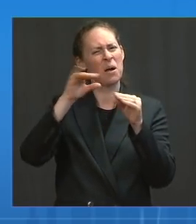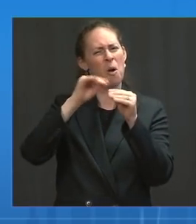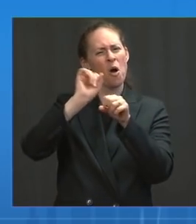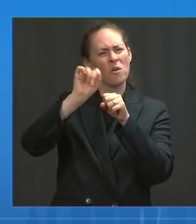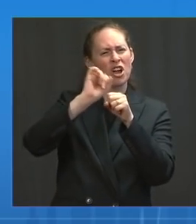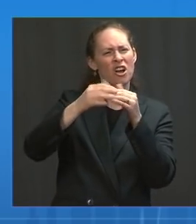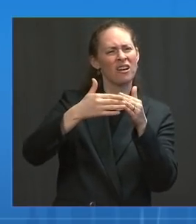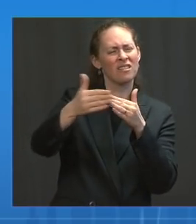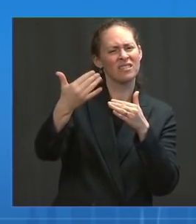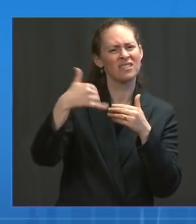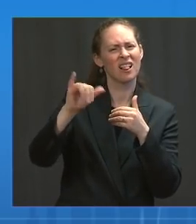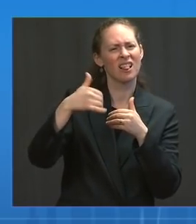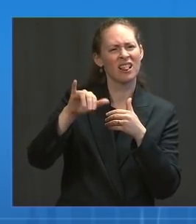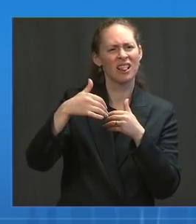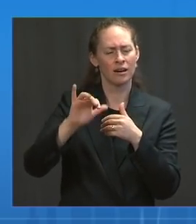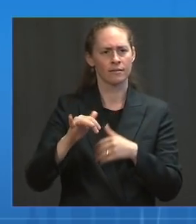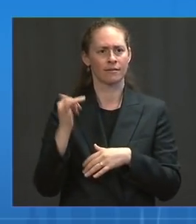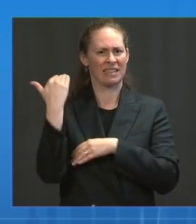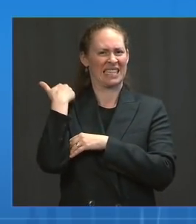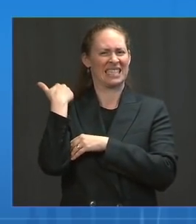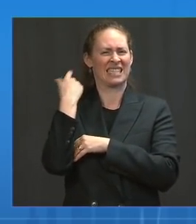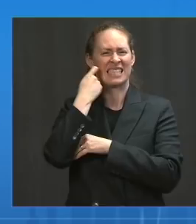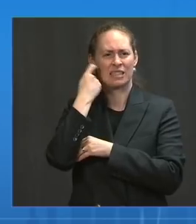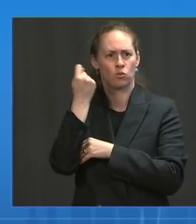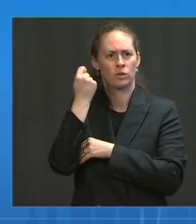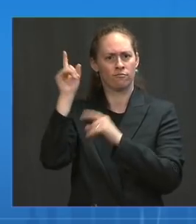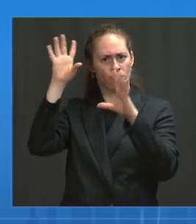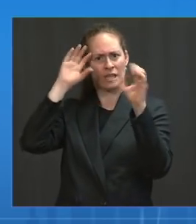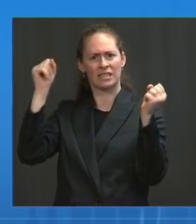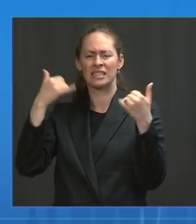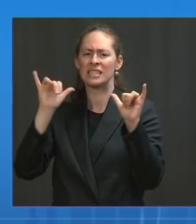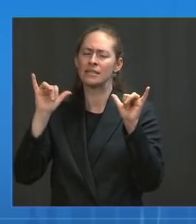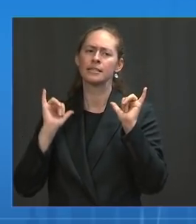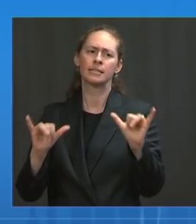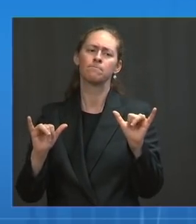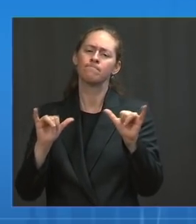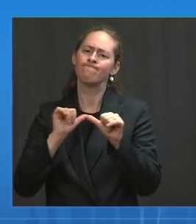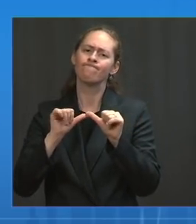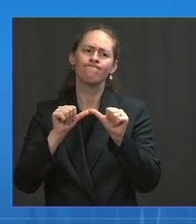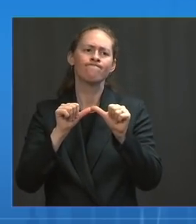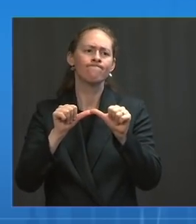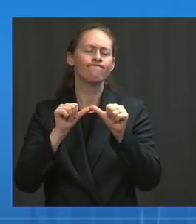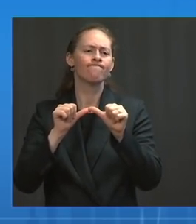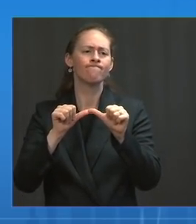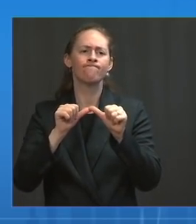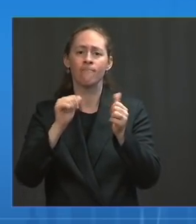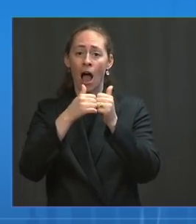the work, it's going to be hyper-local, person by person, to help folks get vaccinated.